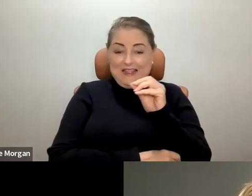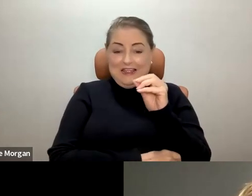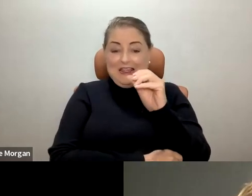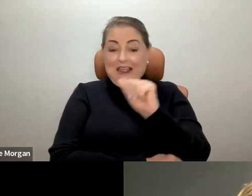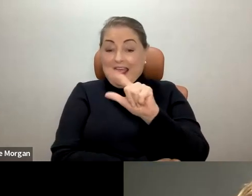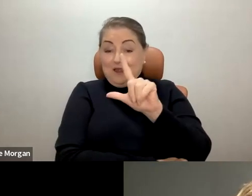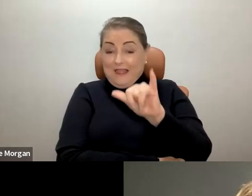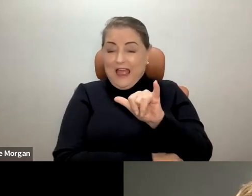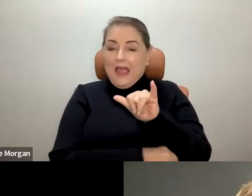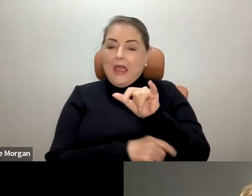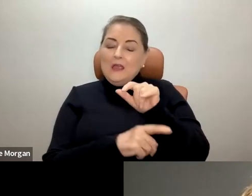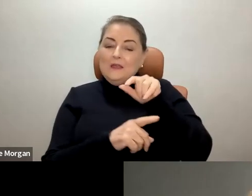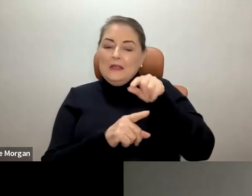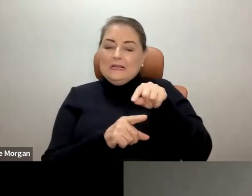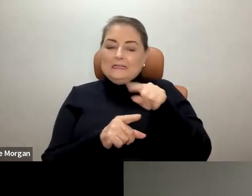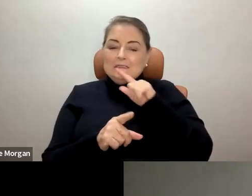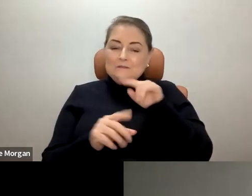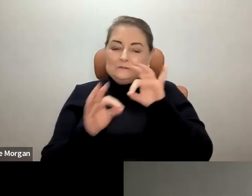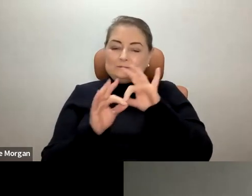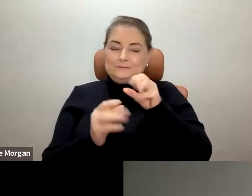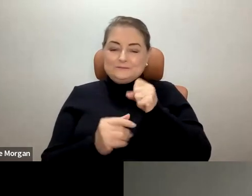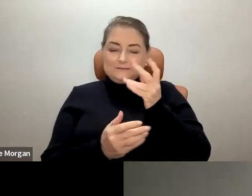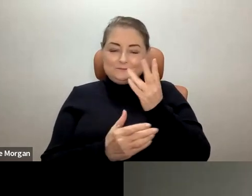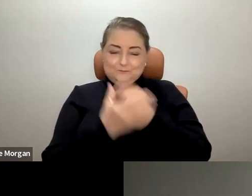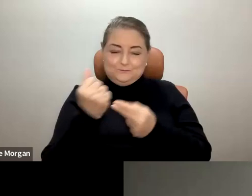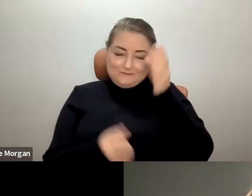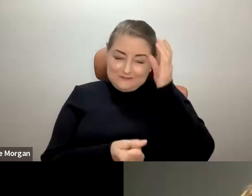it's a proof of concept, both for your initiative and also for